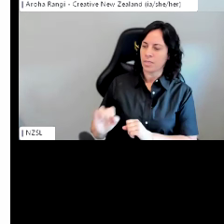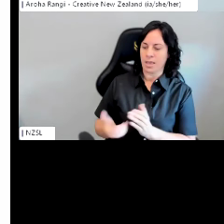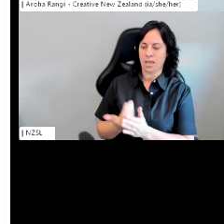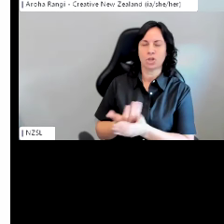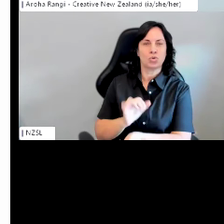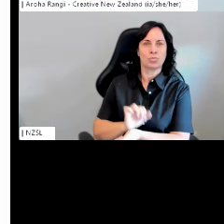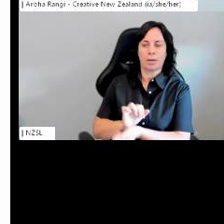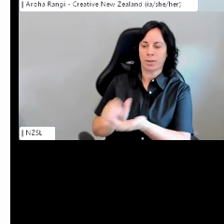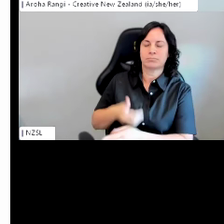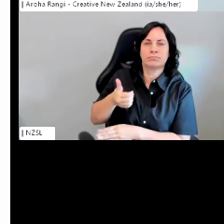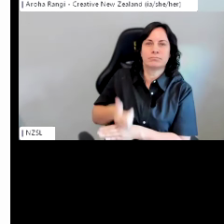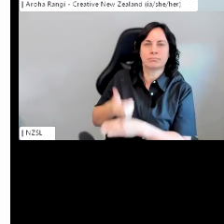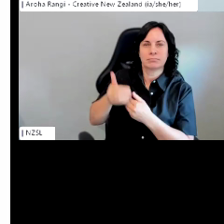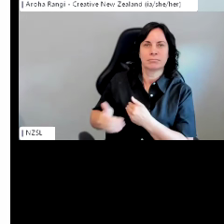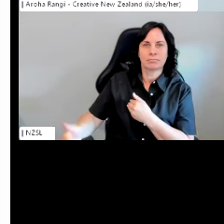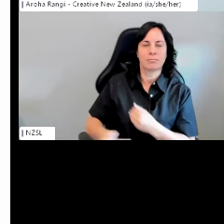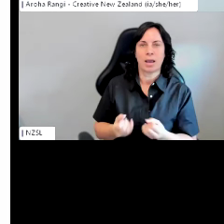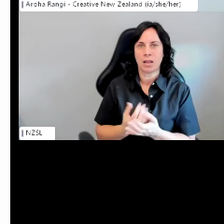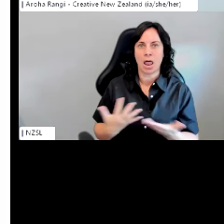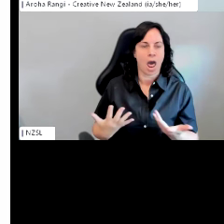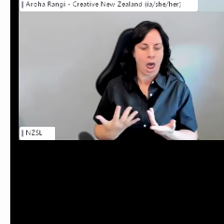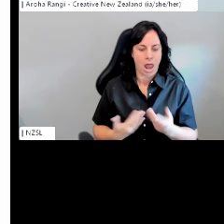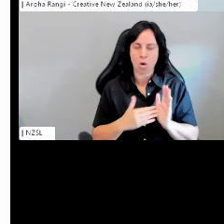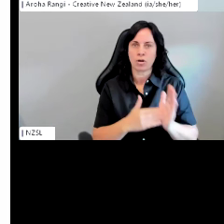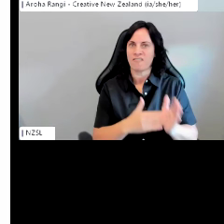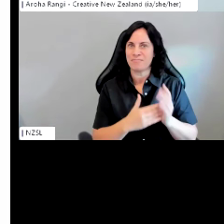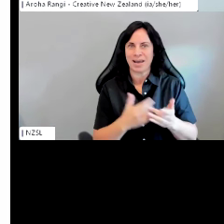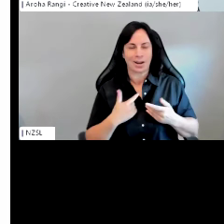And and I think we're leaving a lot of money on the table, not just in terms of attendance,